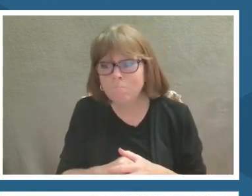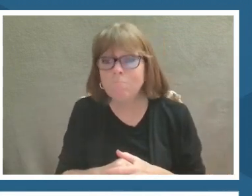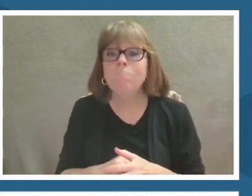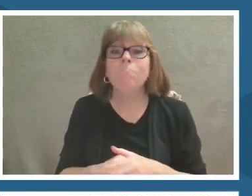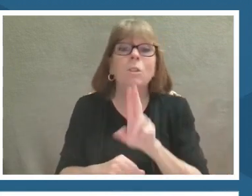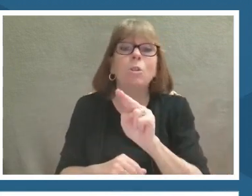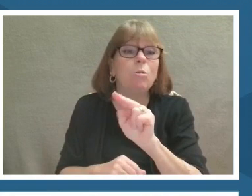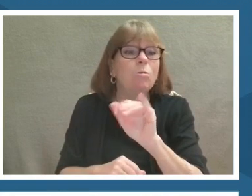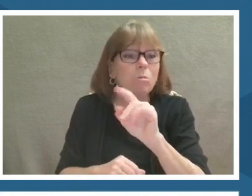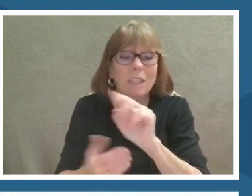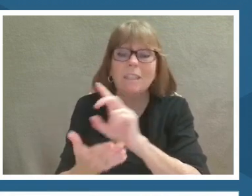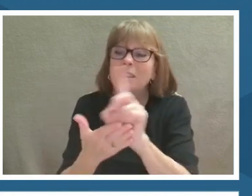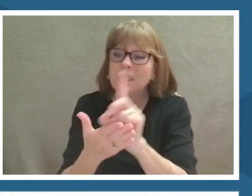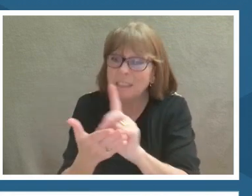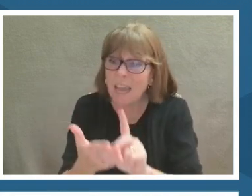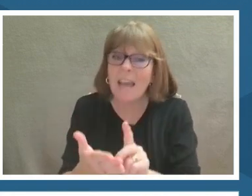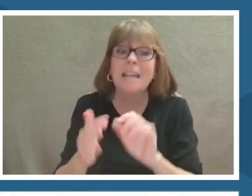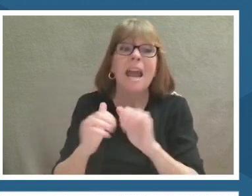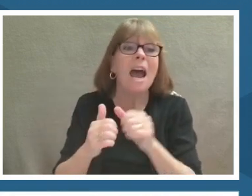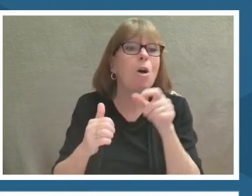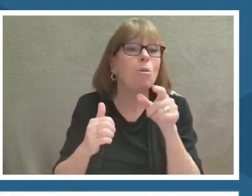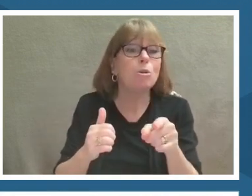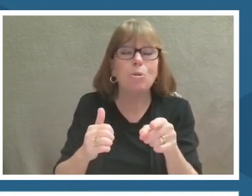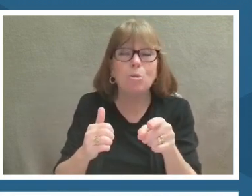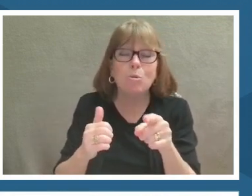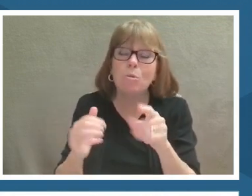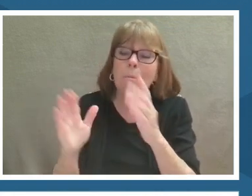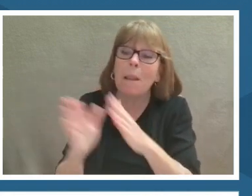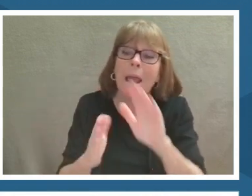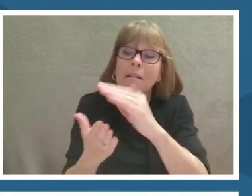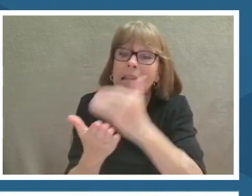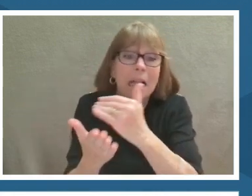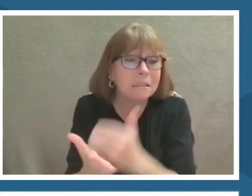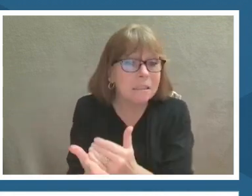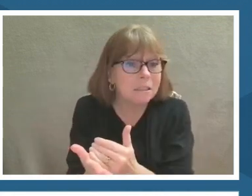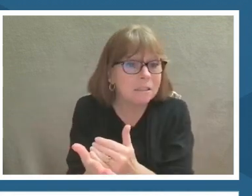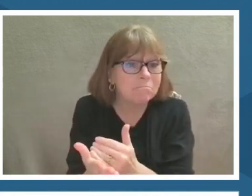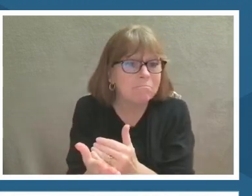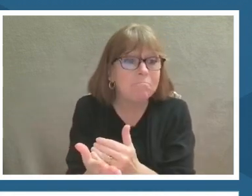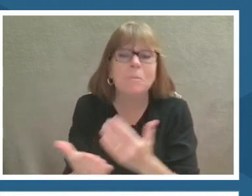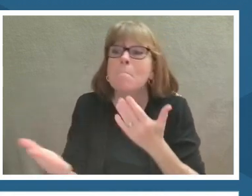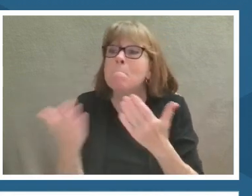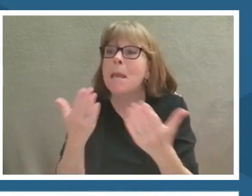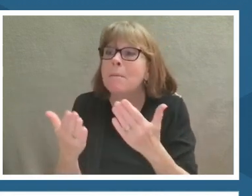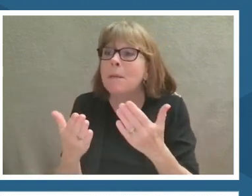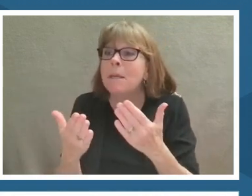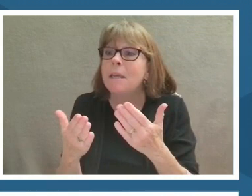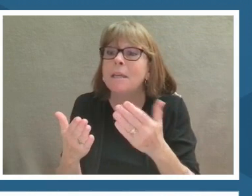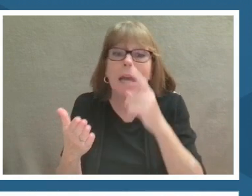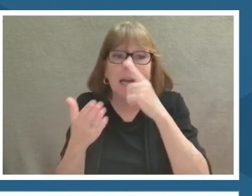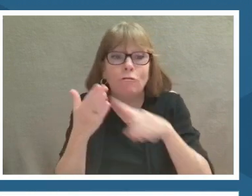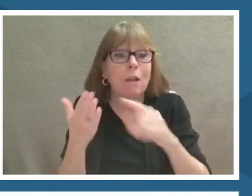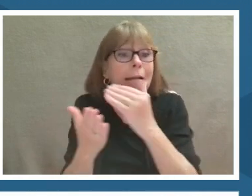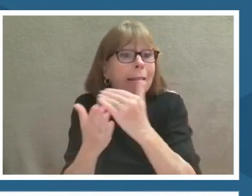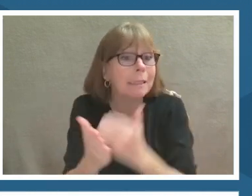designing the unit some lesson plans some checklists i like checklists money